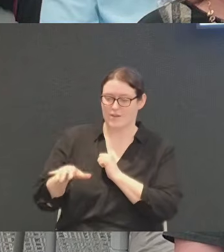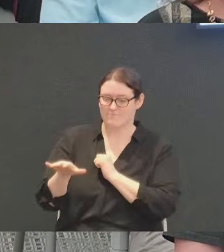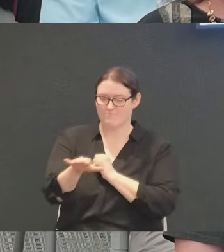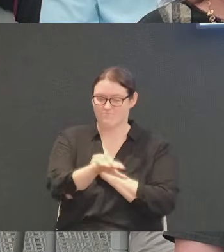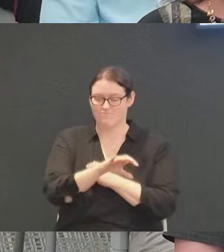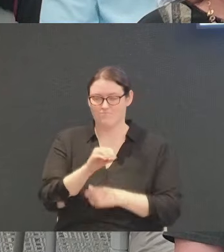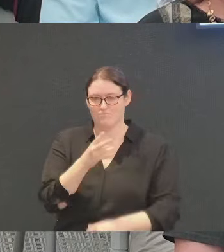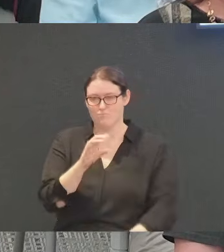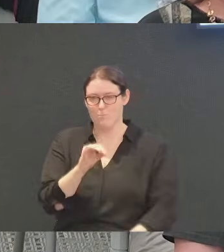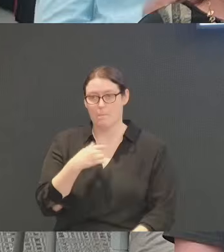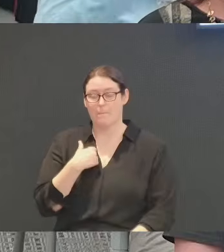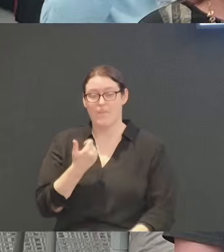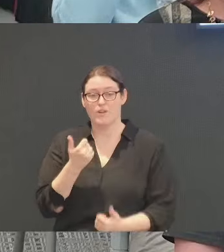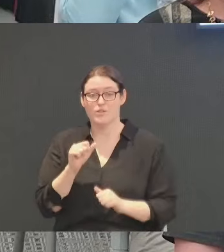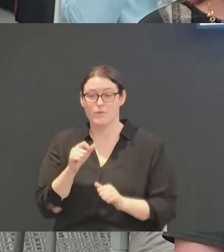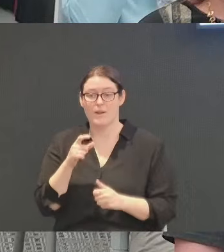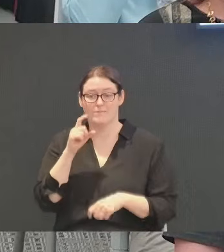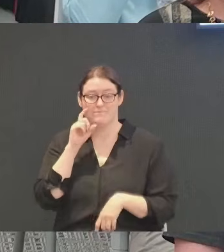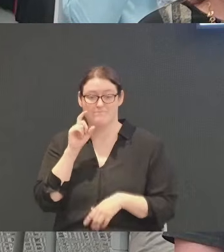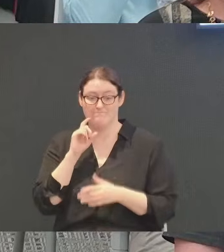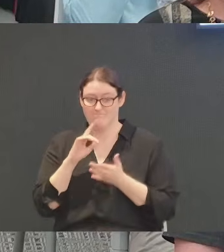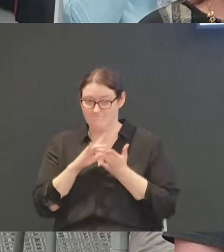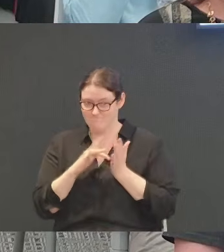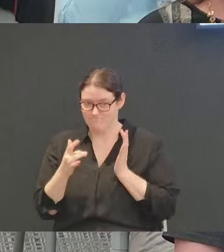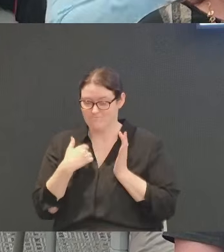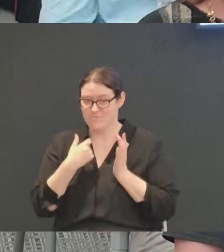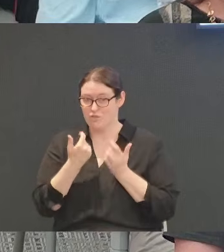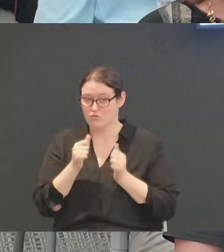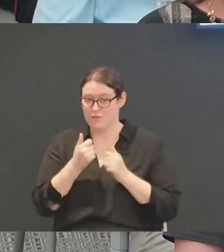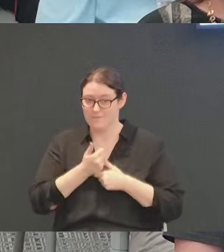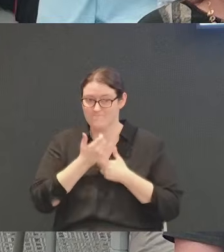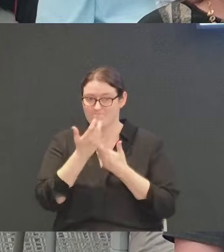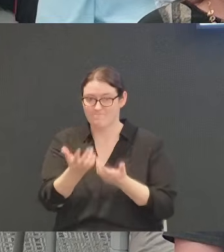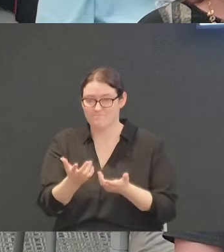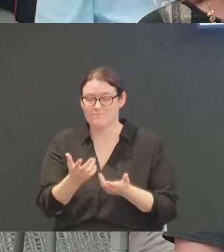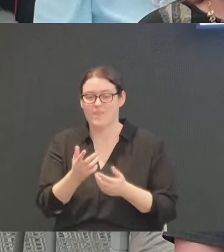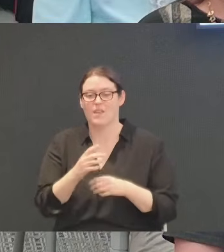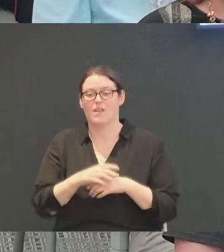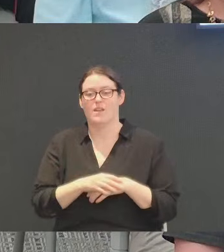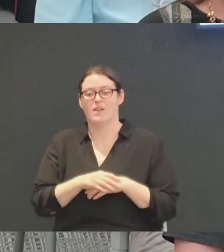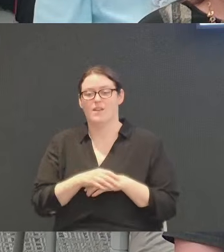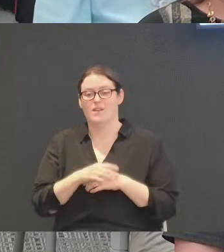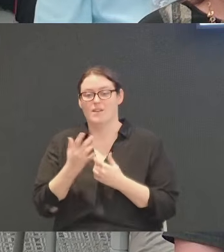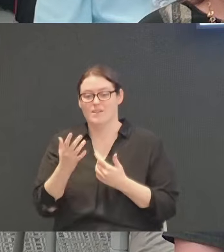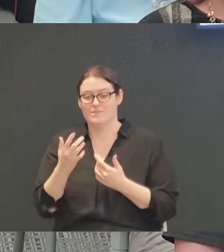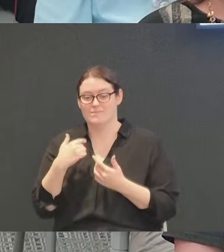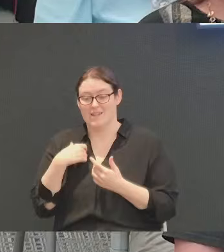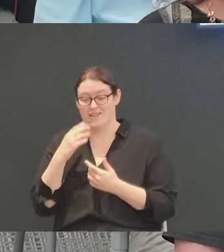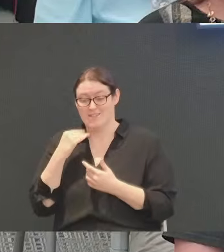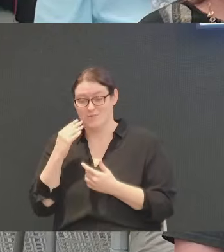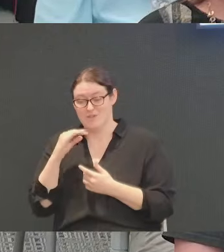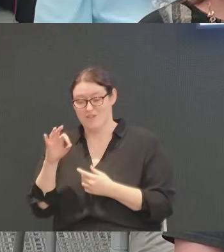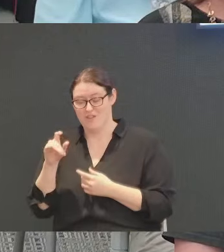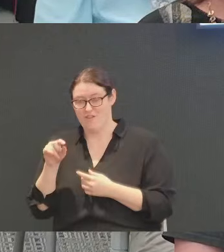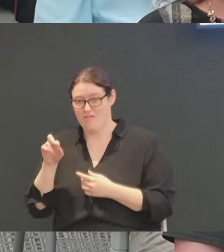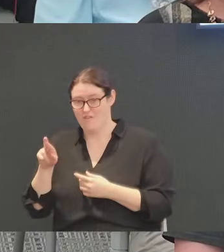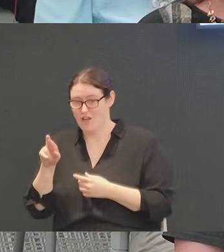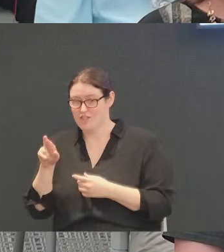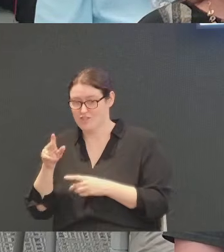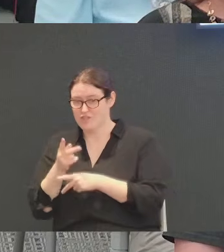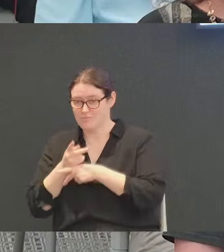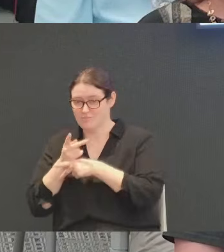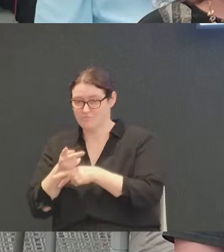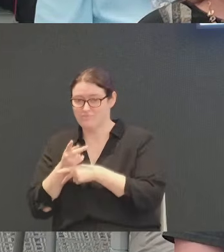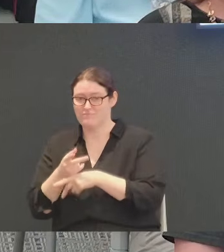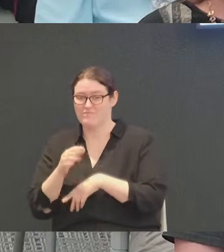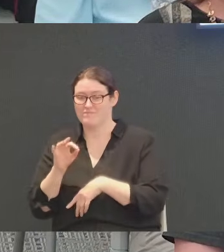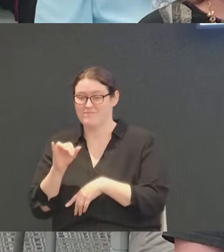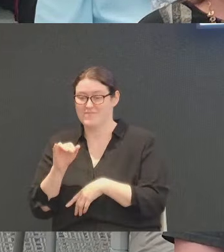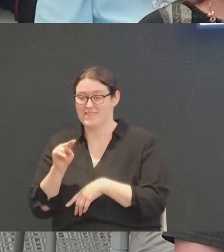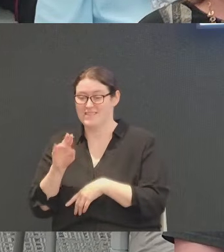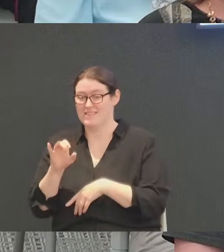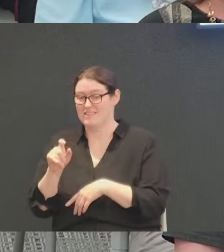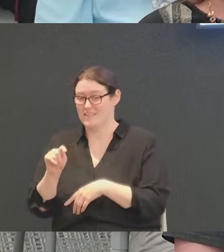to come forward about sexual abuse, incest that I experienced in foster care with my own siblings,